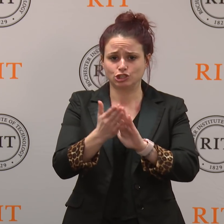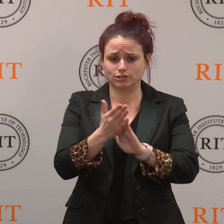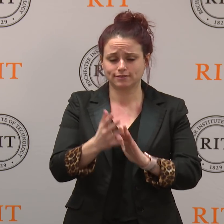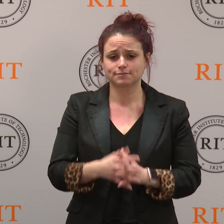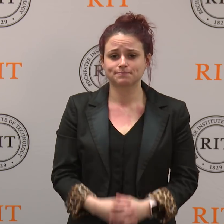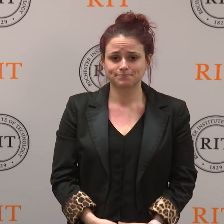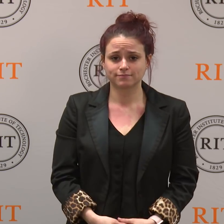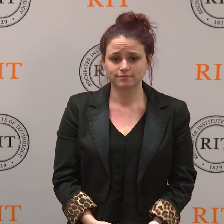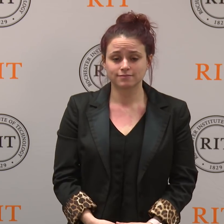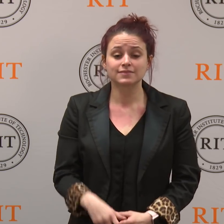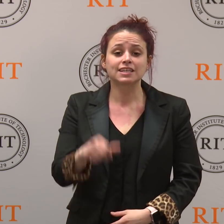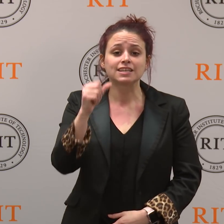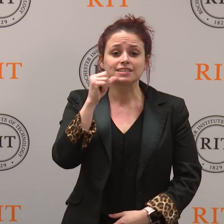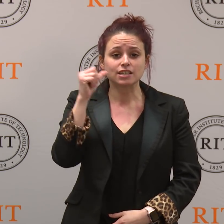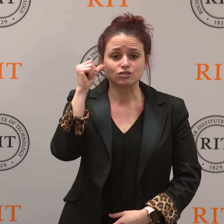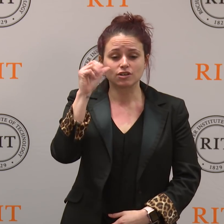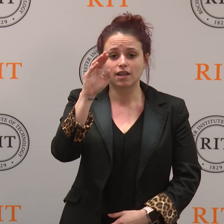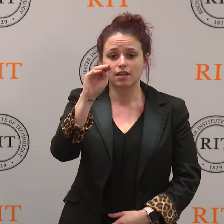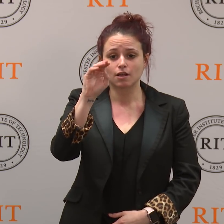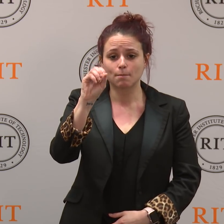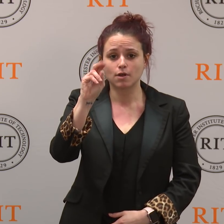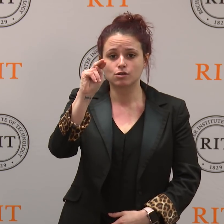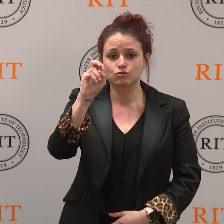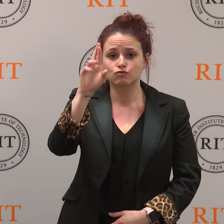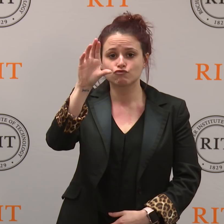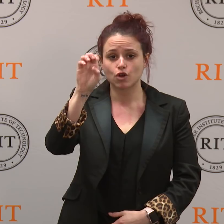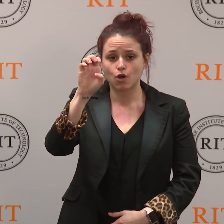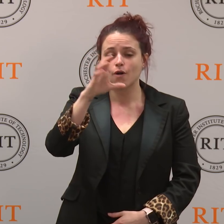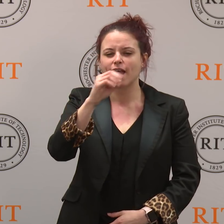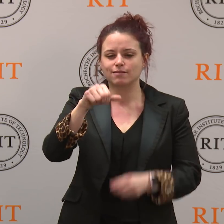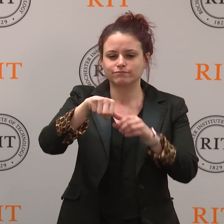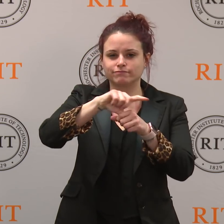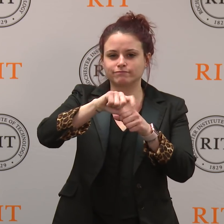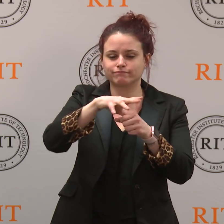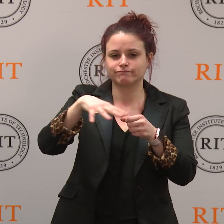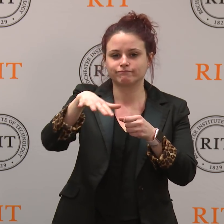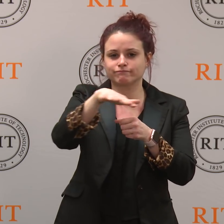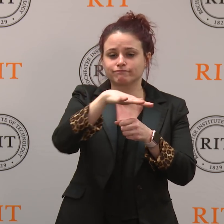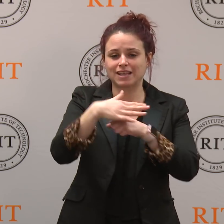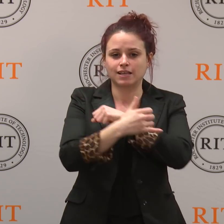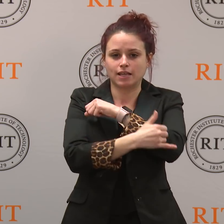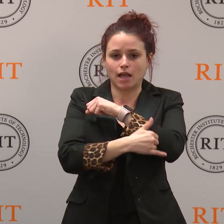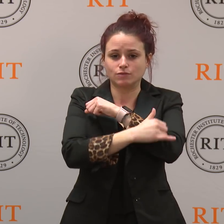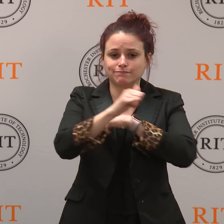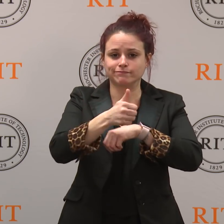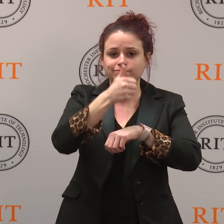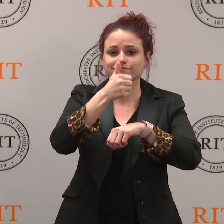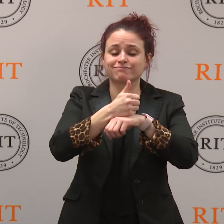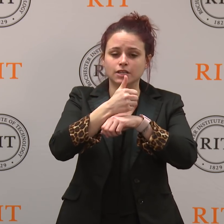Yesterday, Monroe and several surrounding counties established states of emergency,